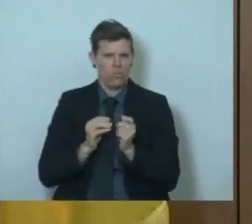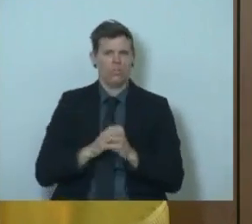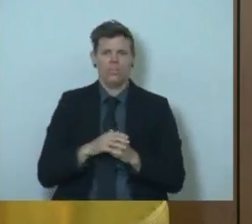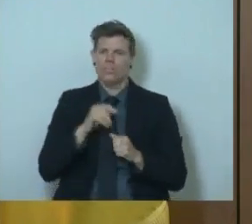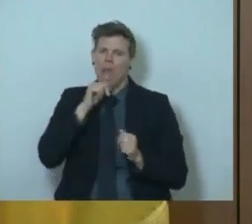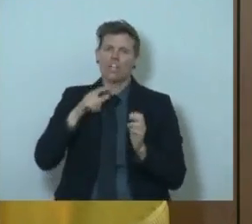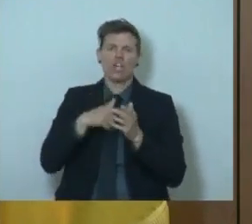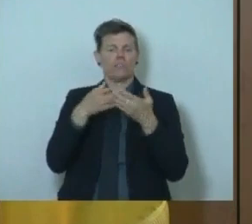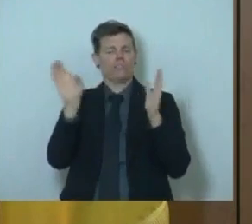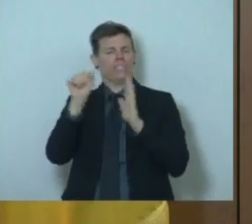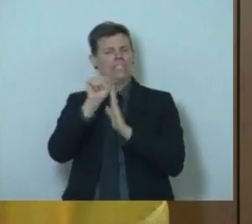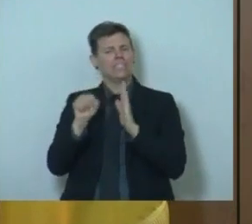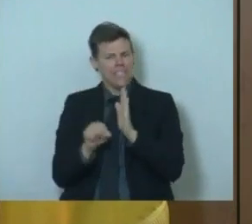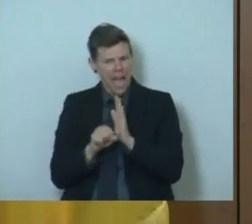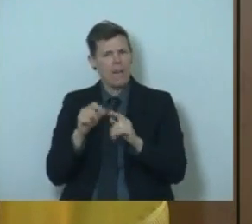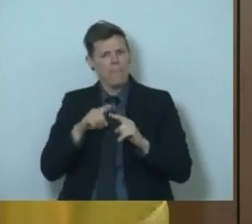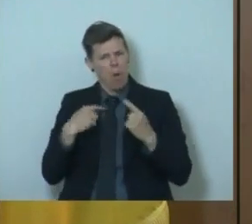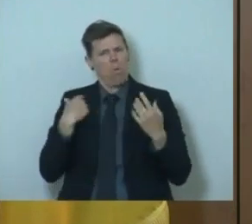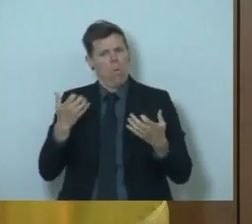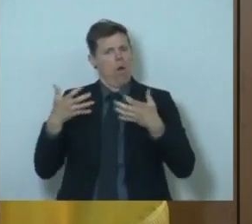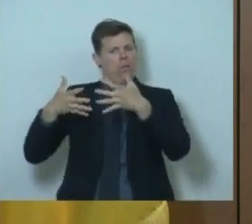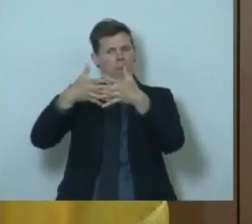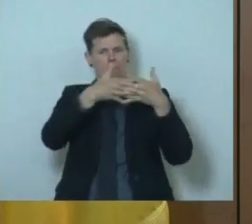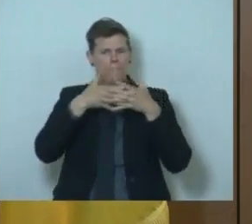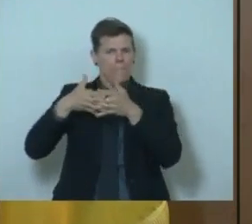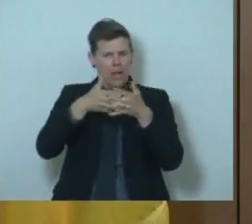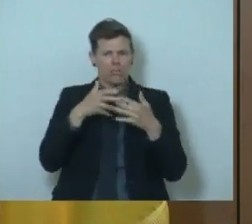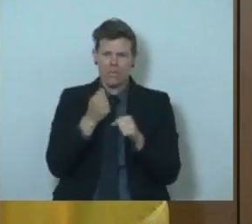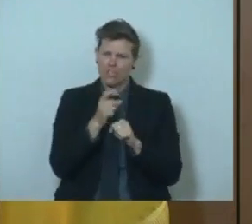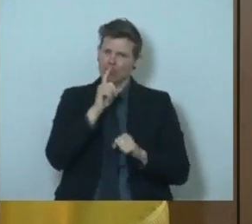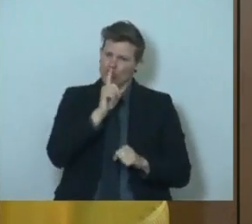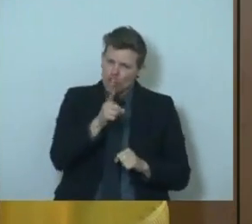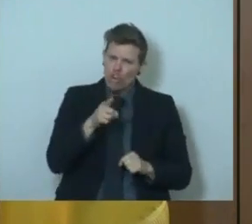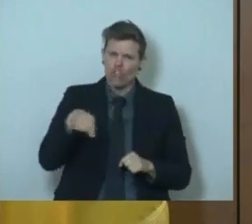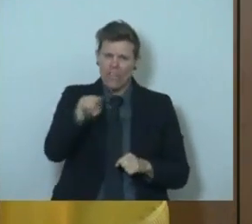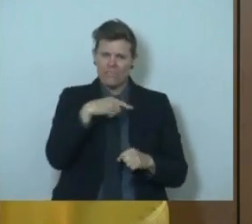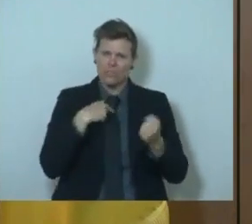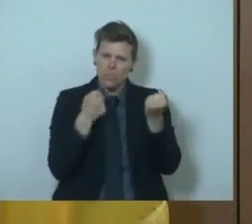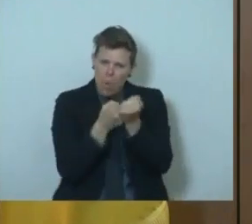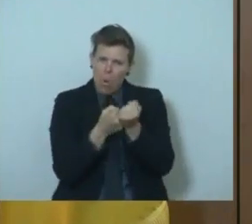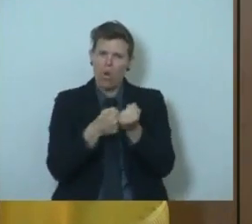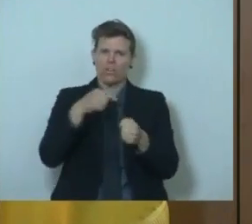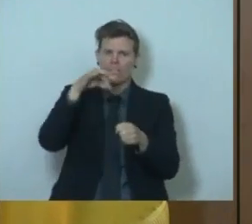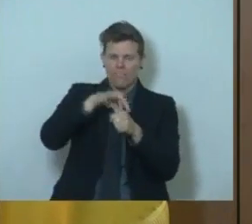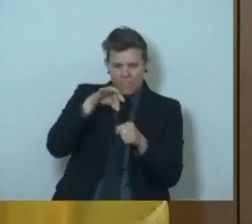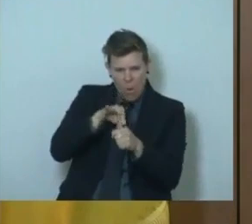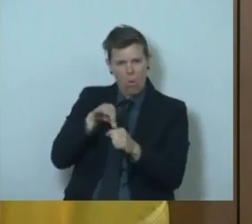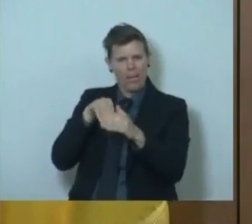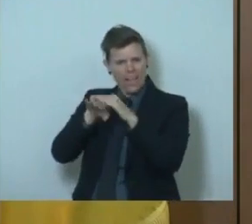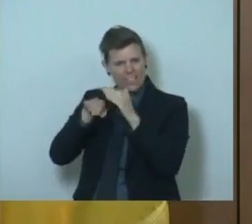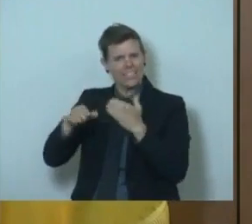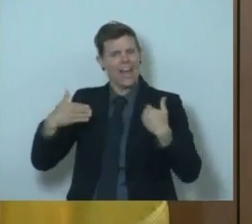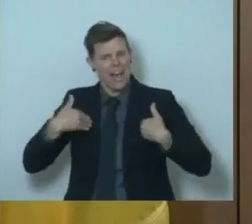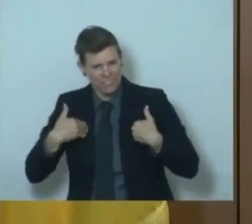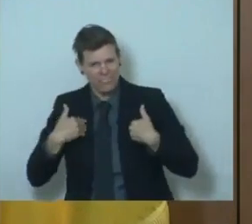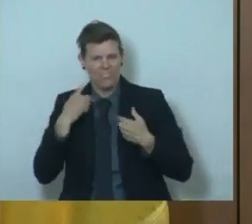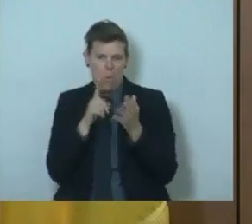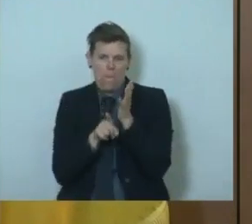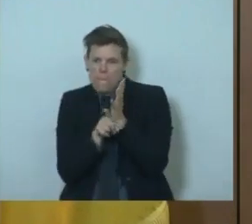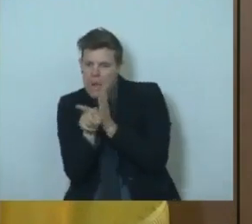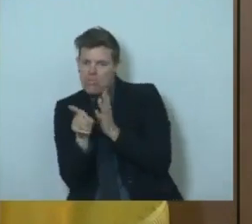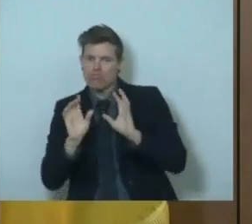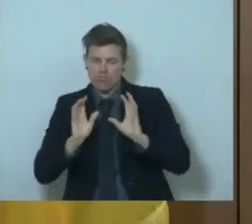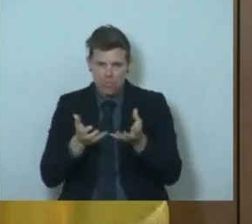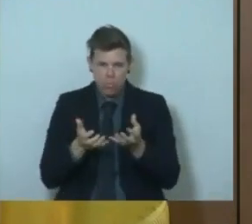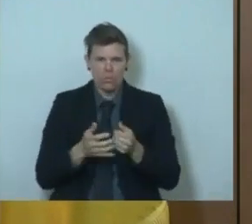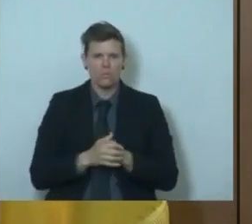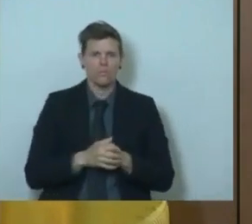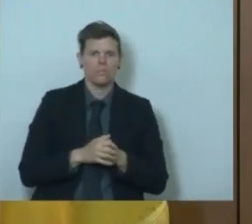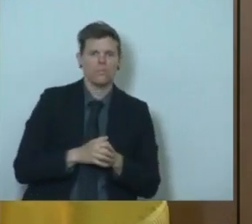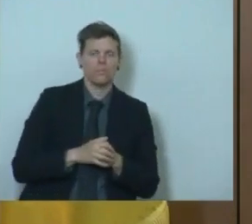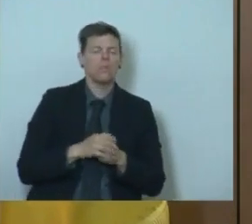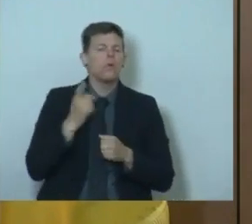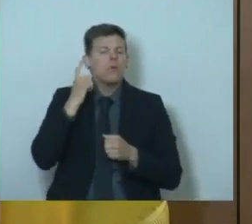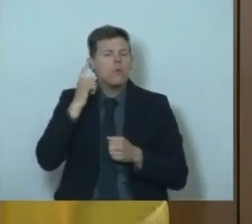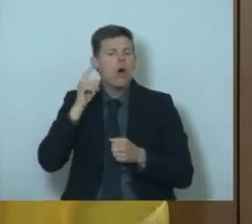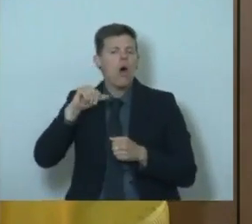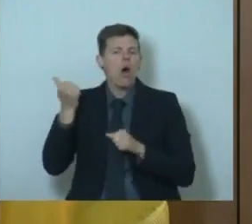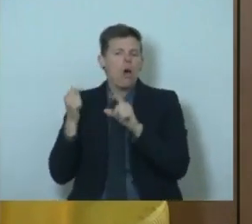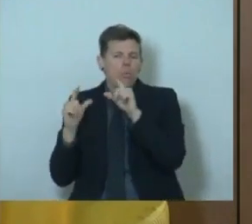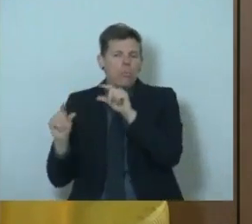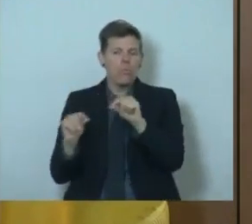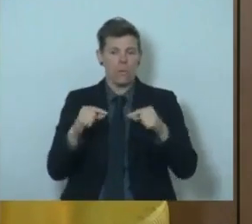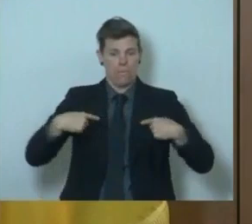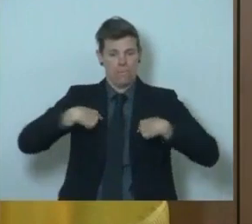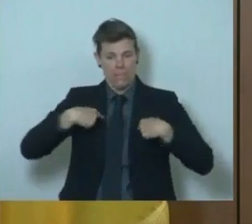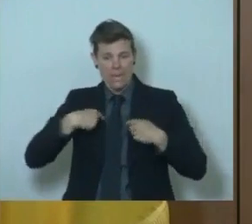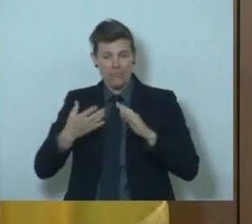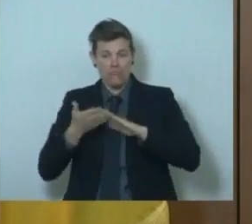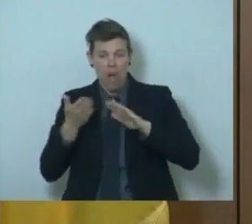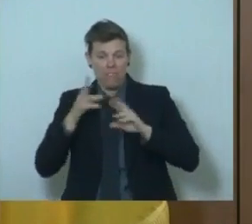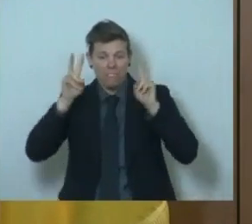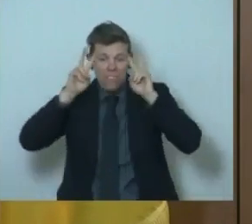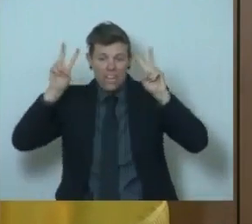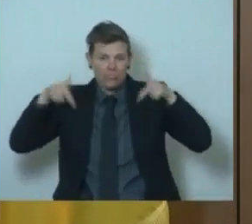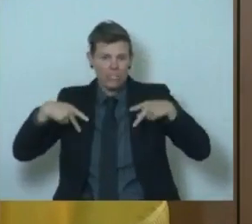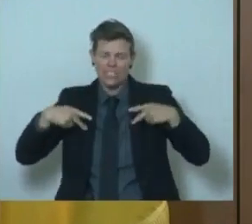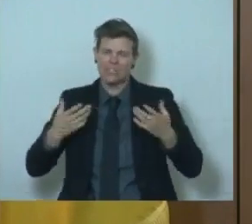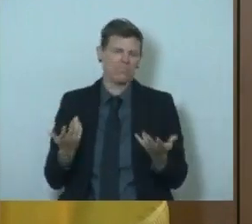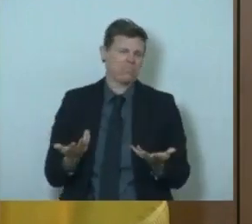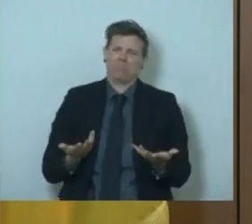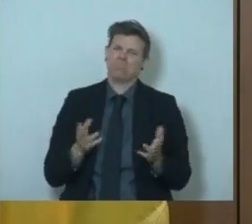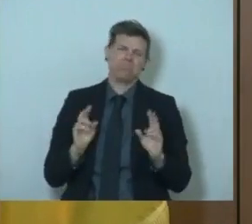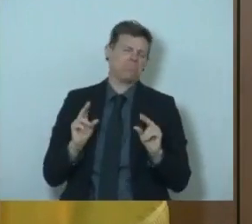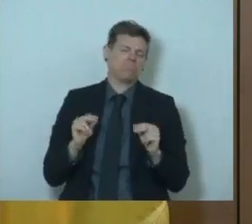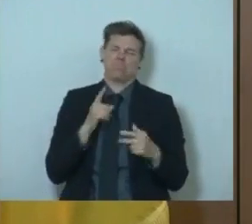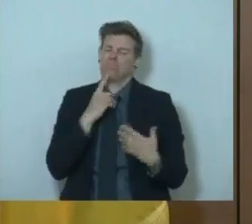VOTERS, NOT JUST IN, OUR STATE, BUT AROUND THE COUNTRY, WE ARE WORKING DILIGENTLY TO MAKE SURE WE ARE PROVIDING WHATEVER SUPPORT IS NECESSARY AND THE REST OF IT IS JUST THAT,